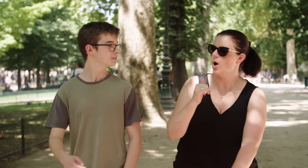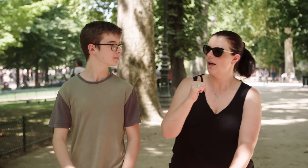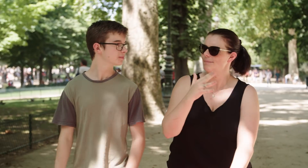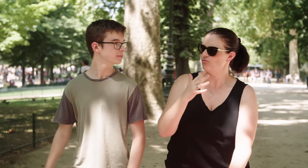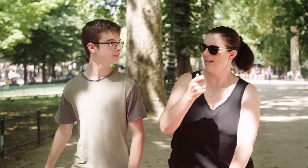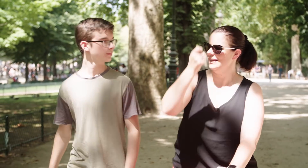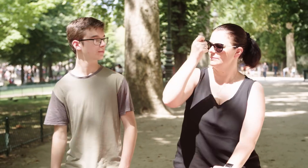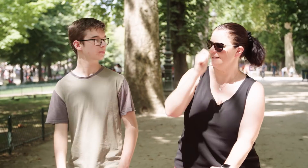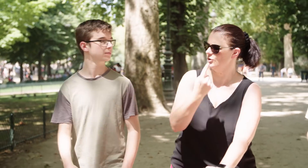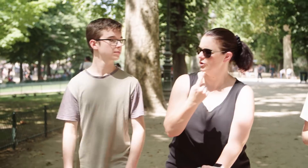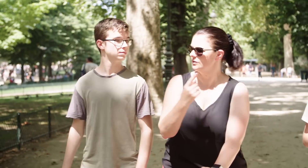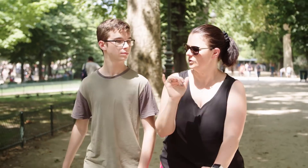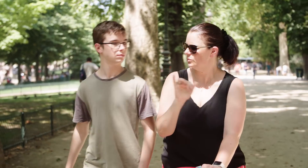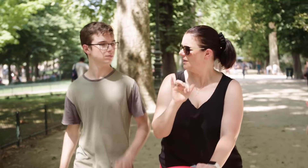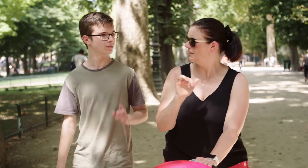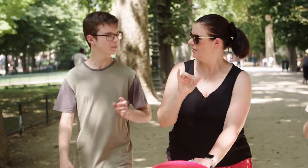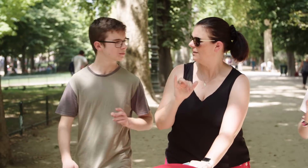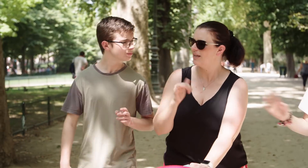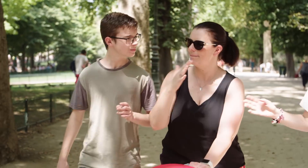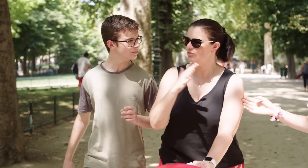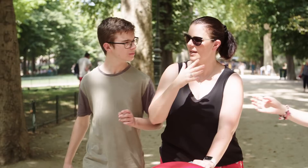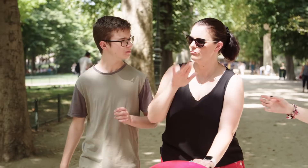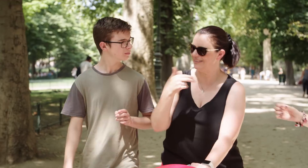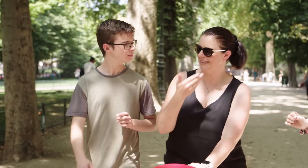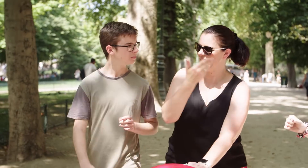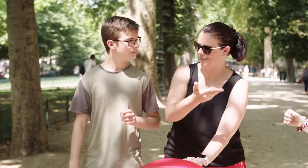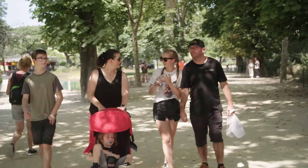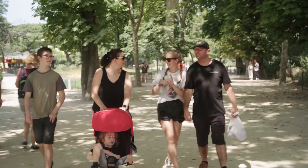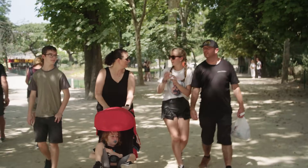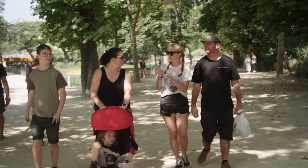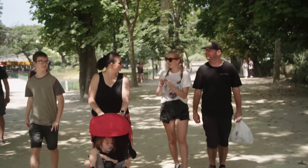but we're in the presence of Deaf family members, then it's New Zealand Sign Language.